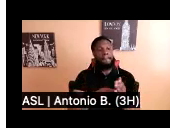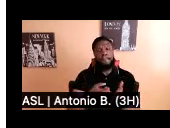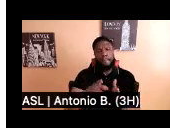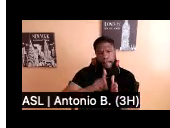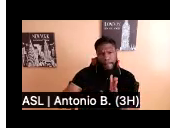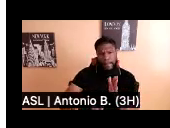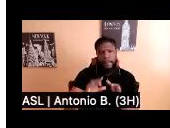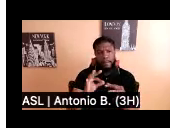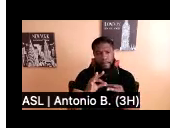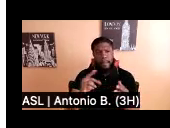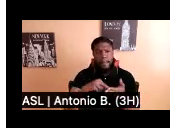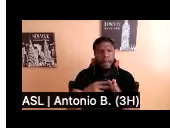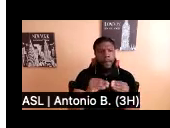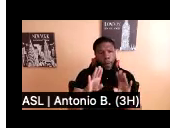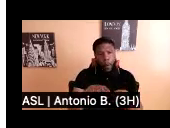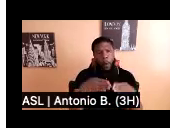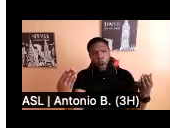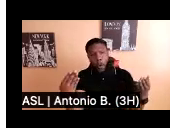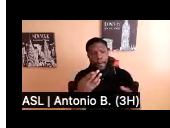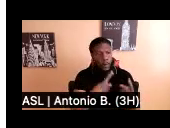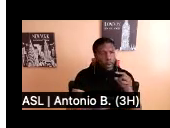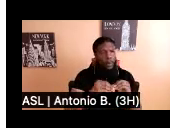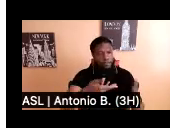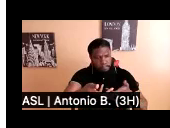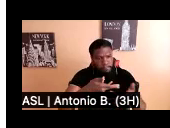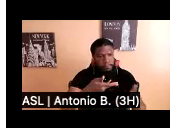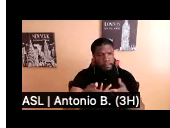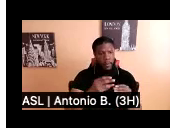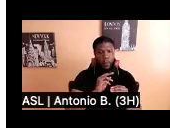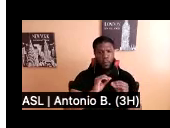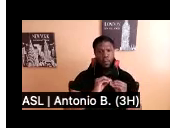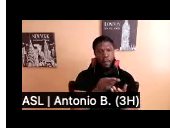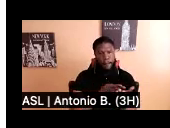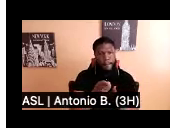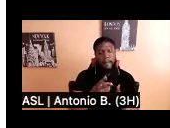open-ended questions that were a bit more genuine. "What do your sources add to this perspective?"